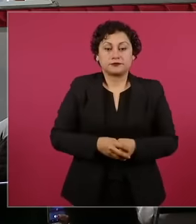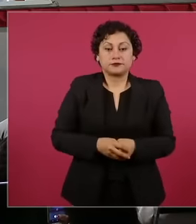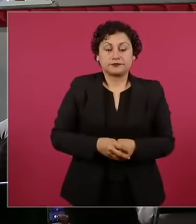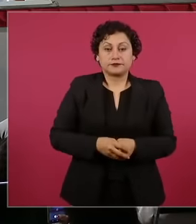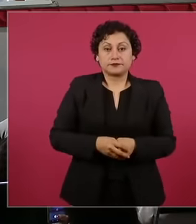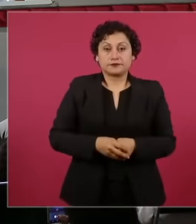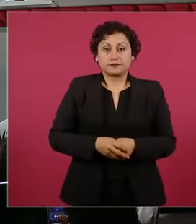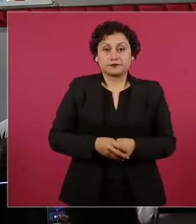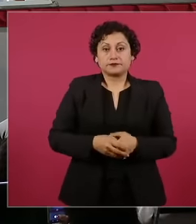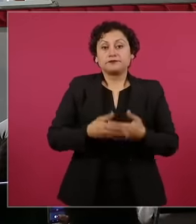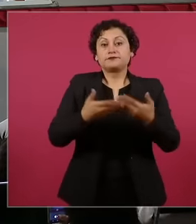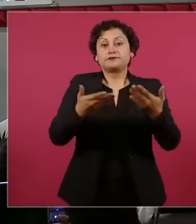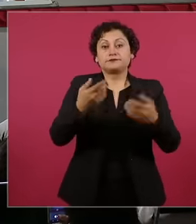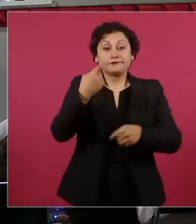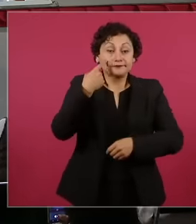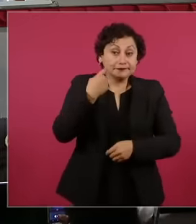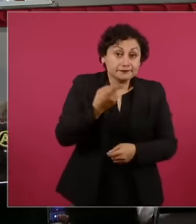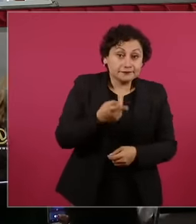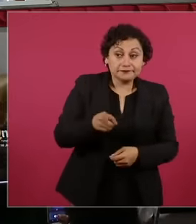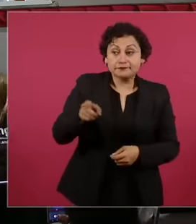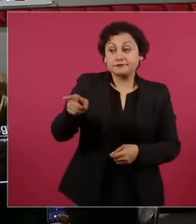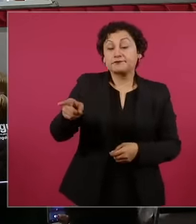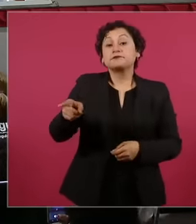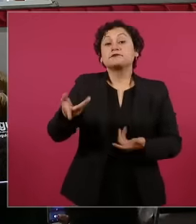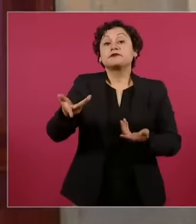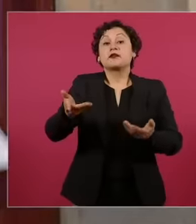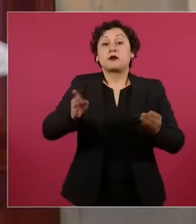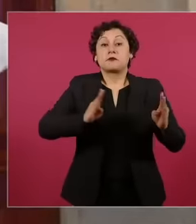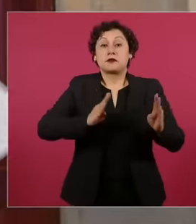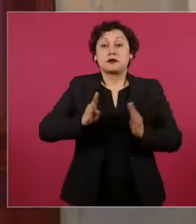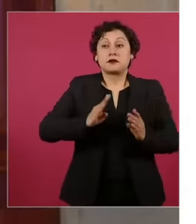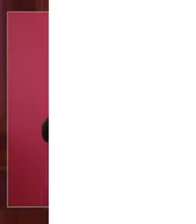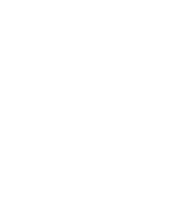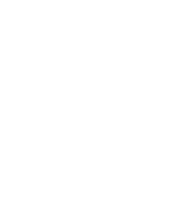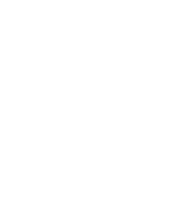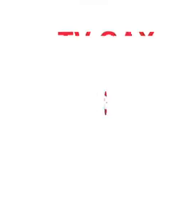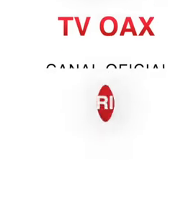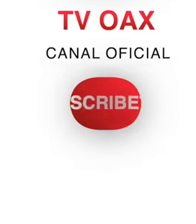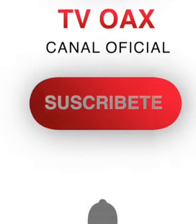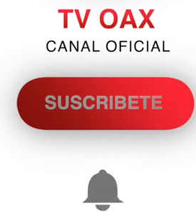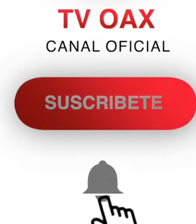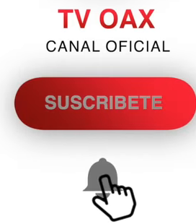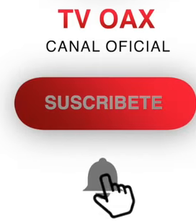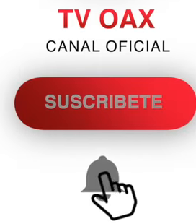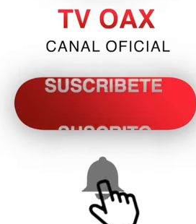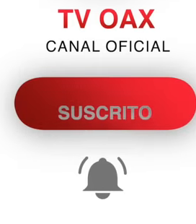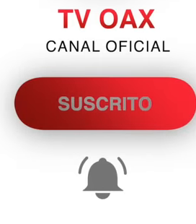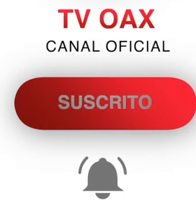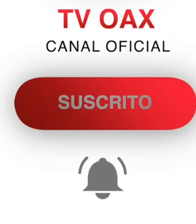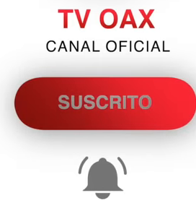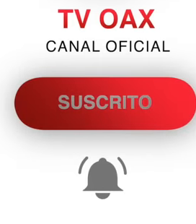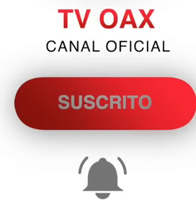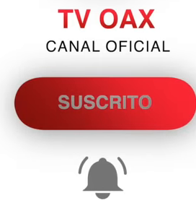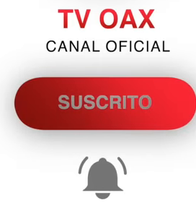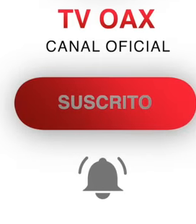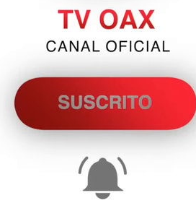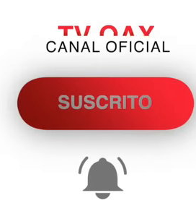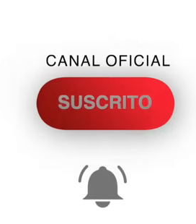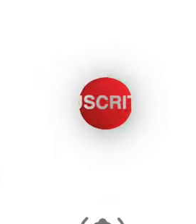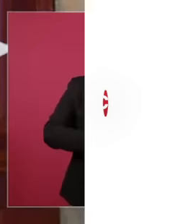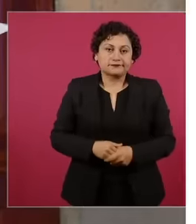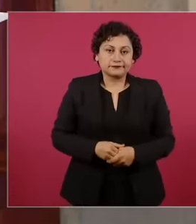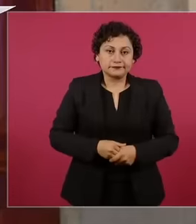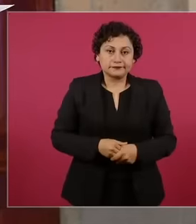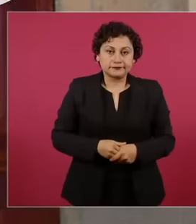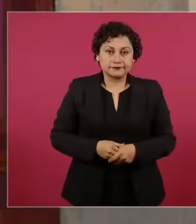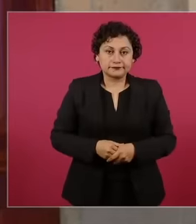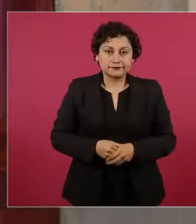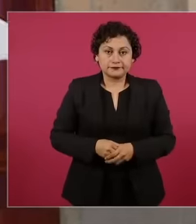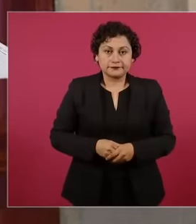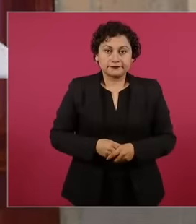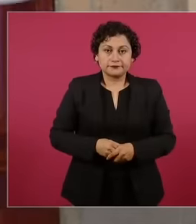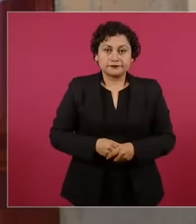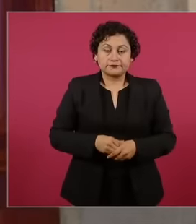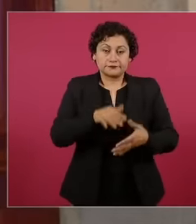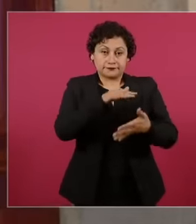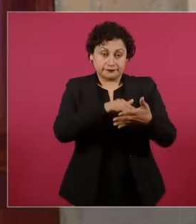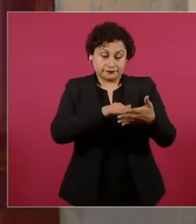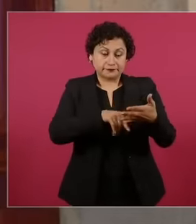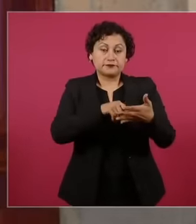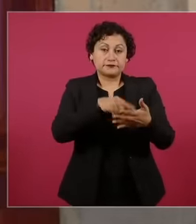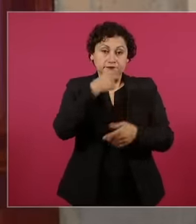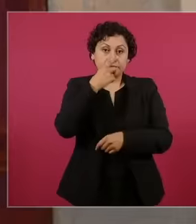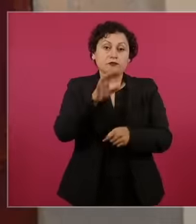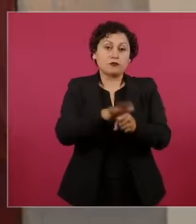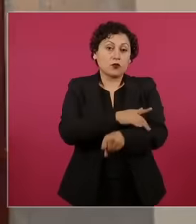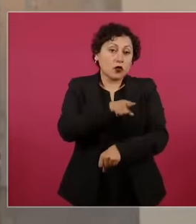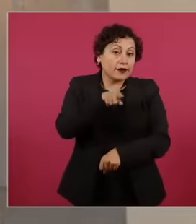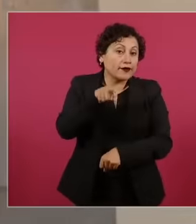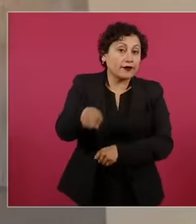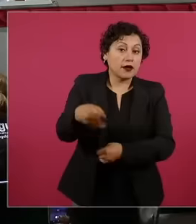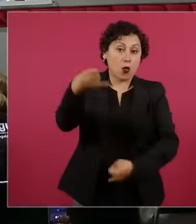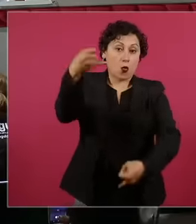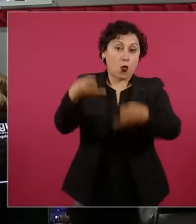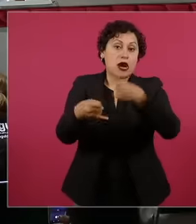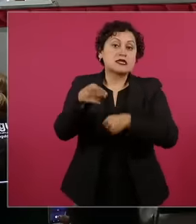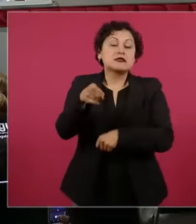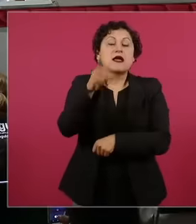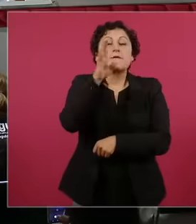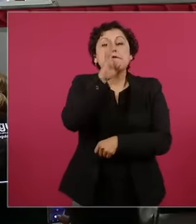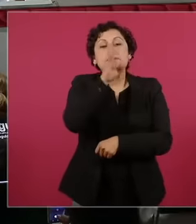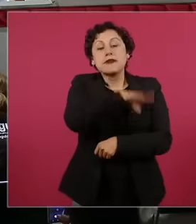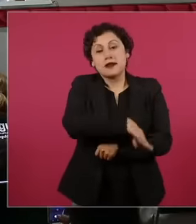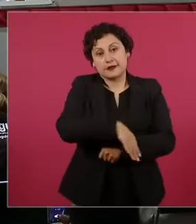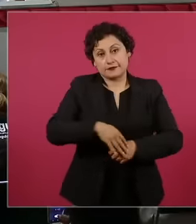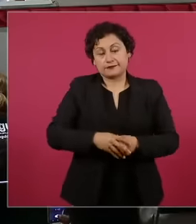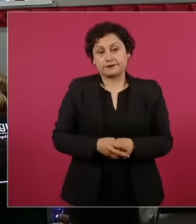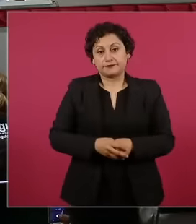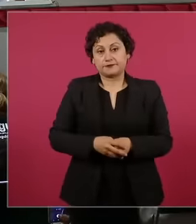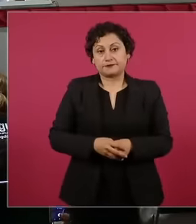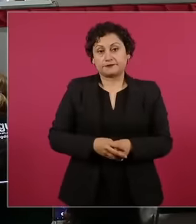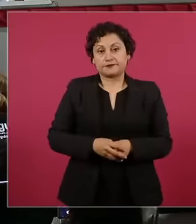admiral for the current improper judge But this is